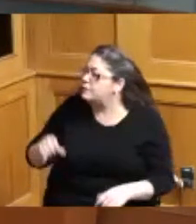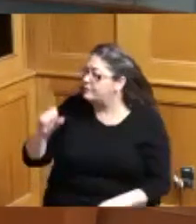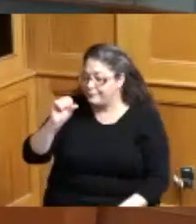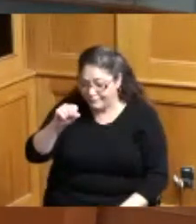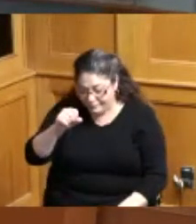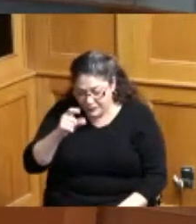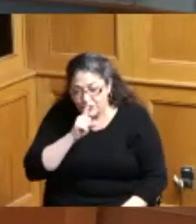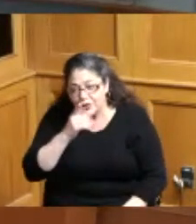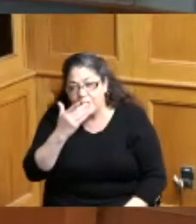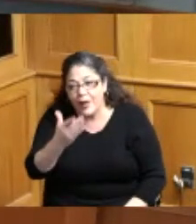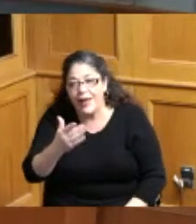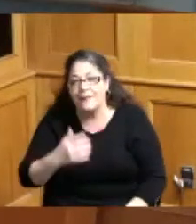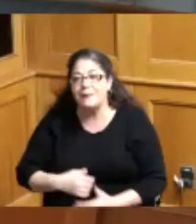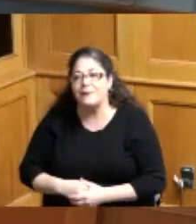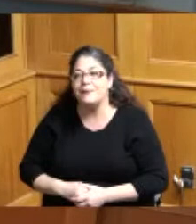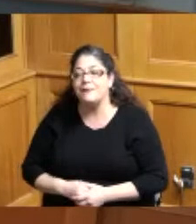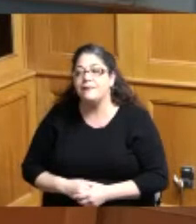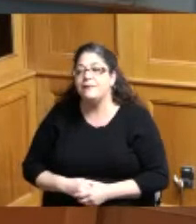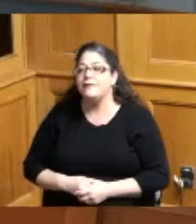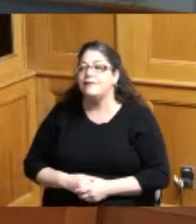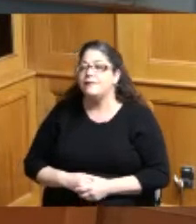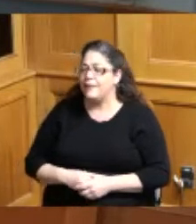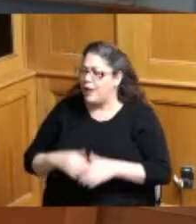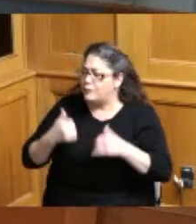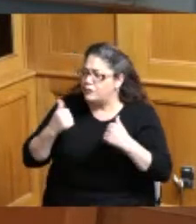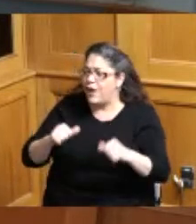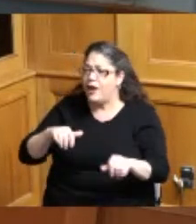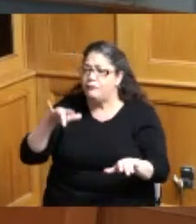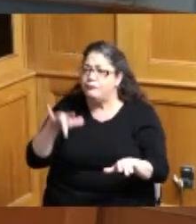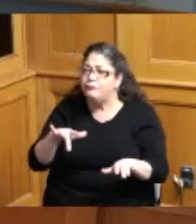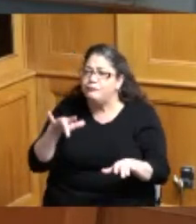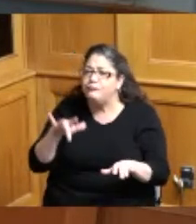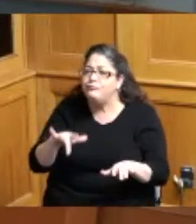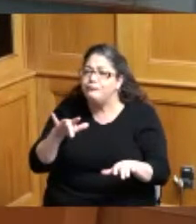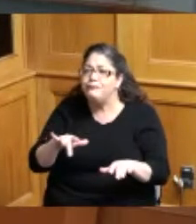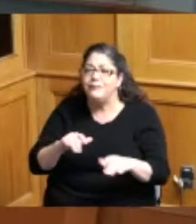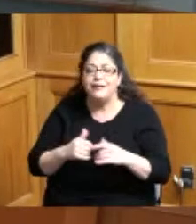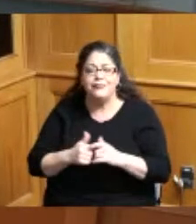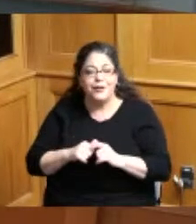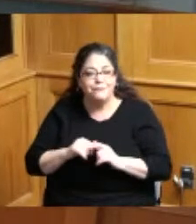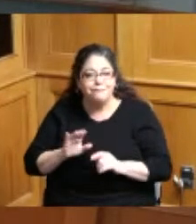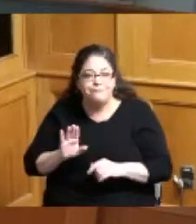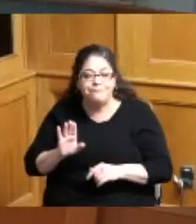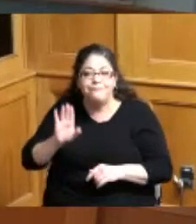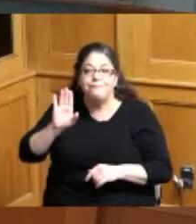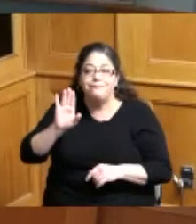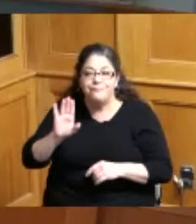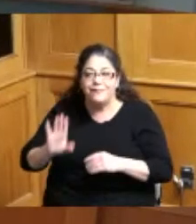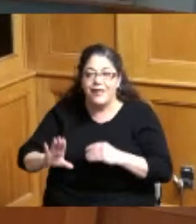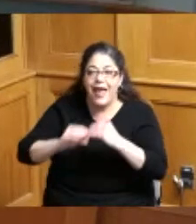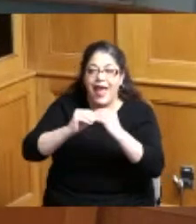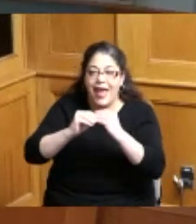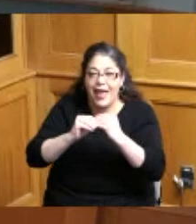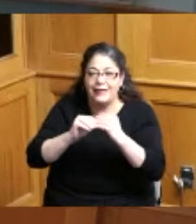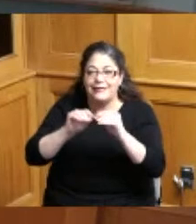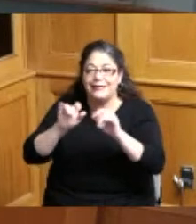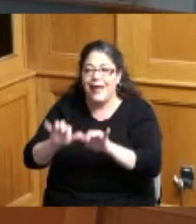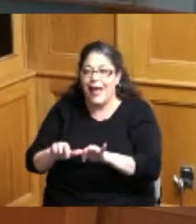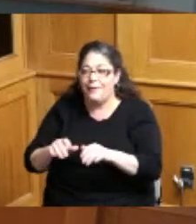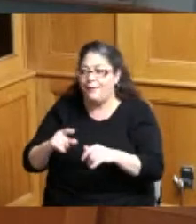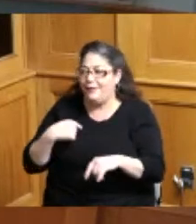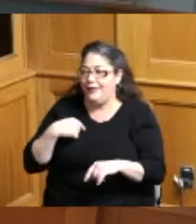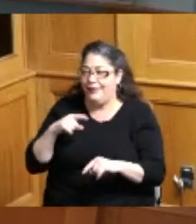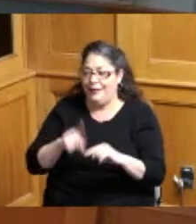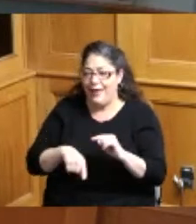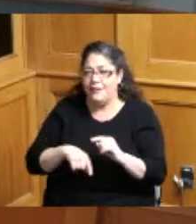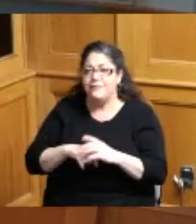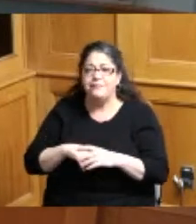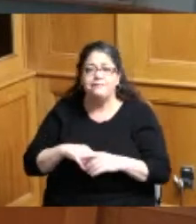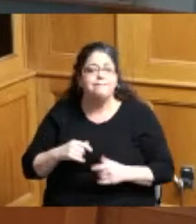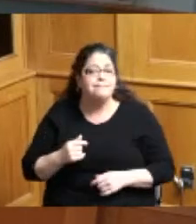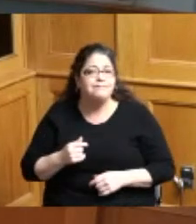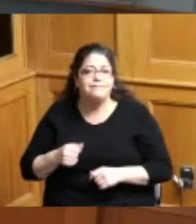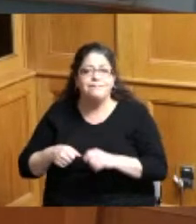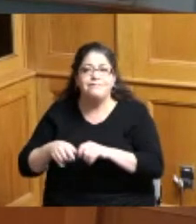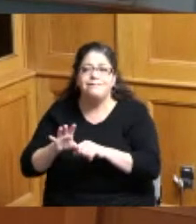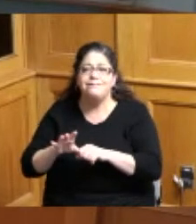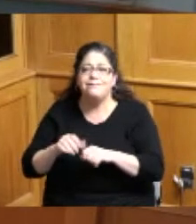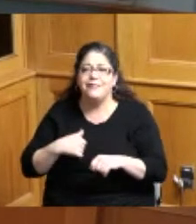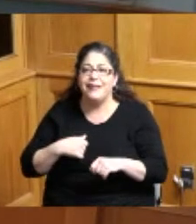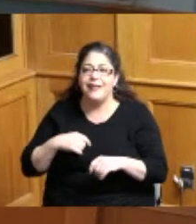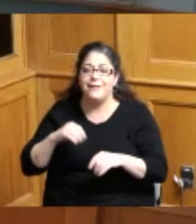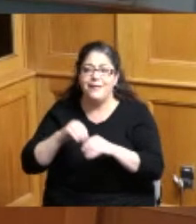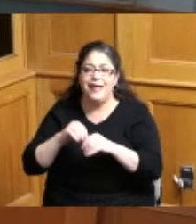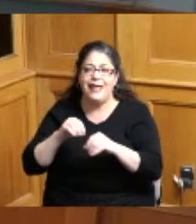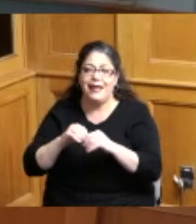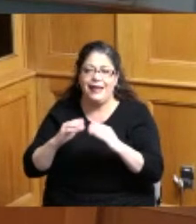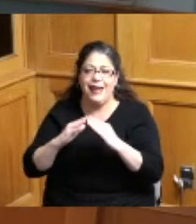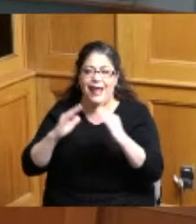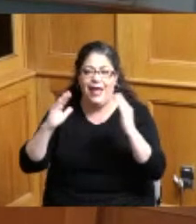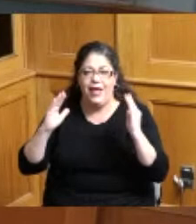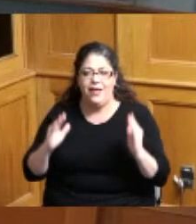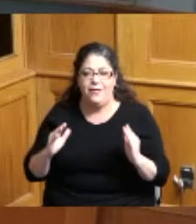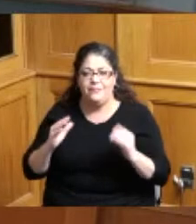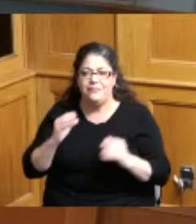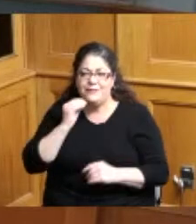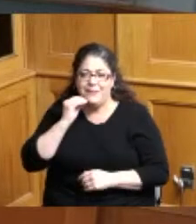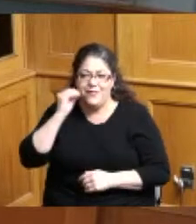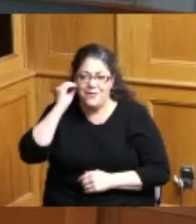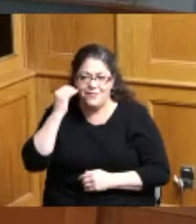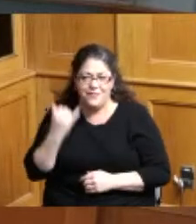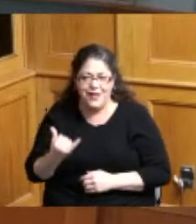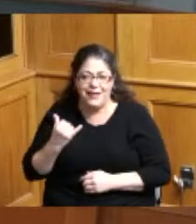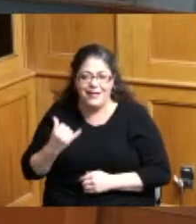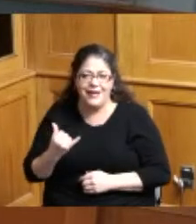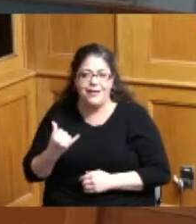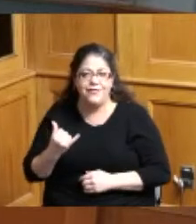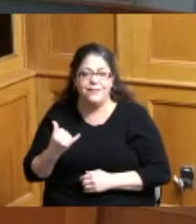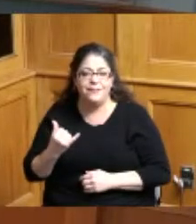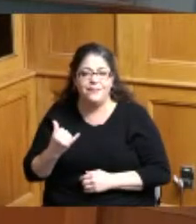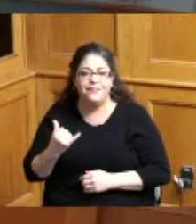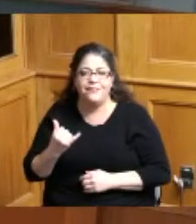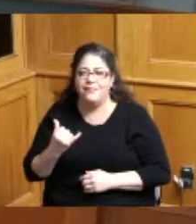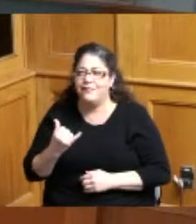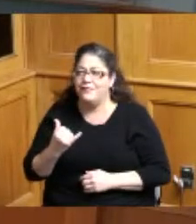okay good I was trying to type something to you but I'm in a residence in in practicing